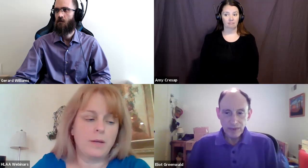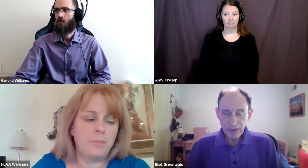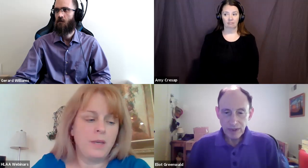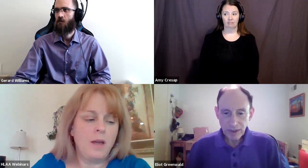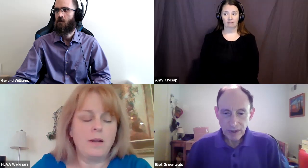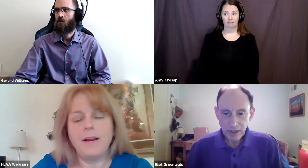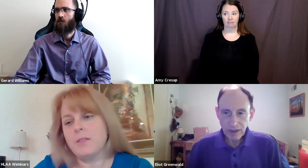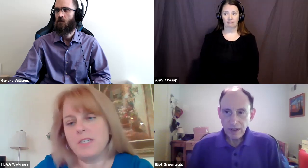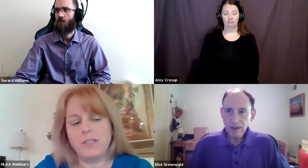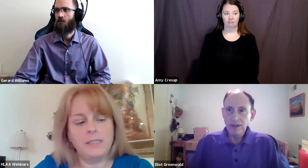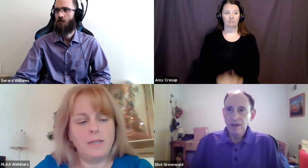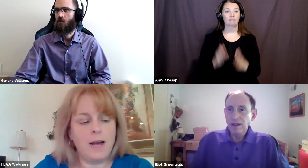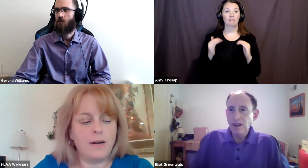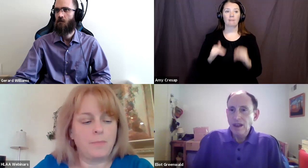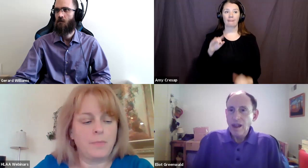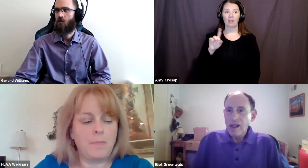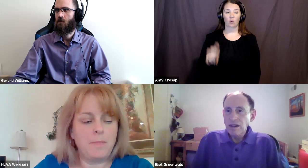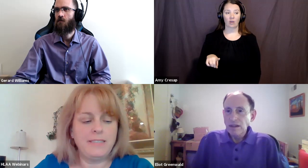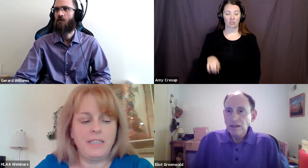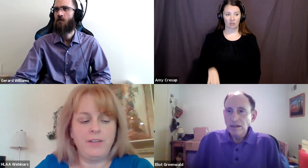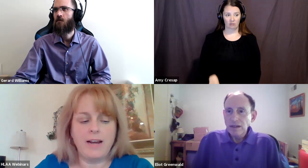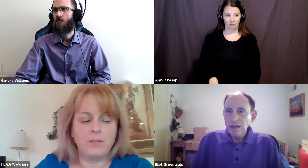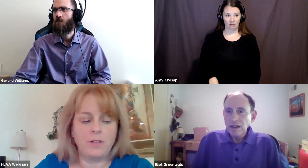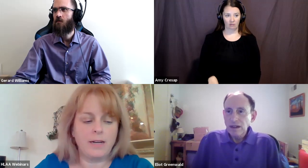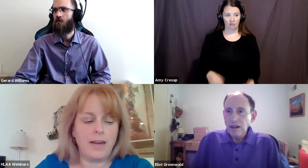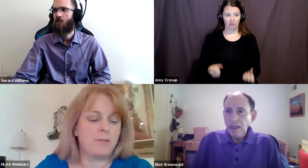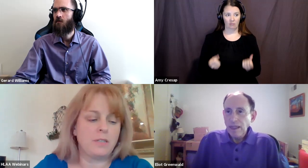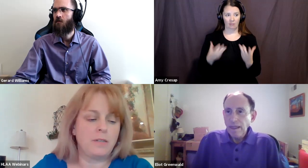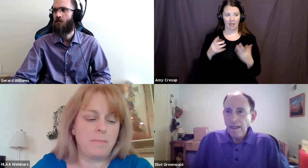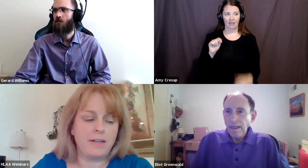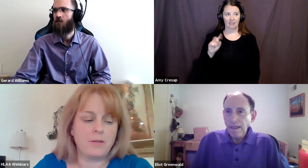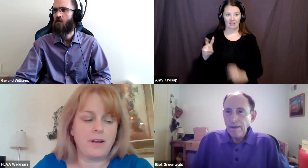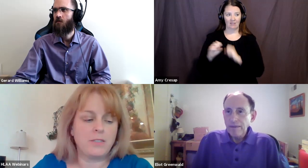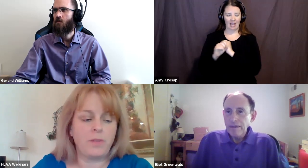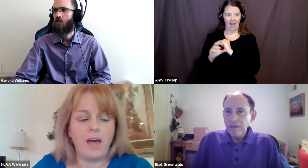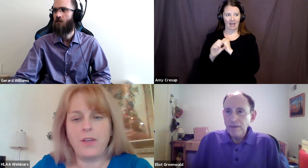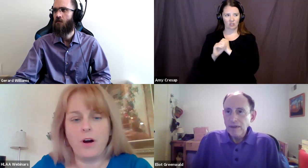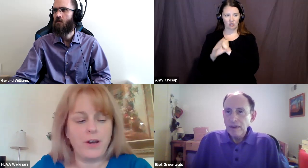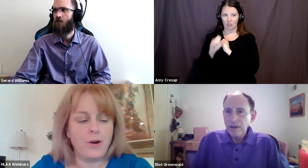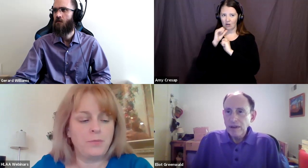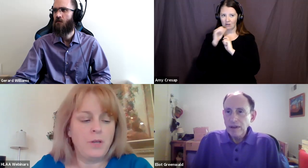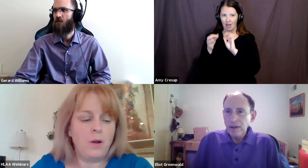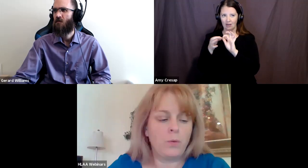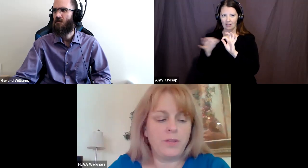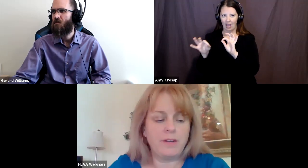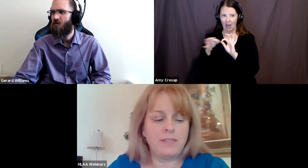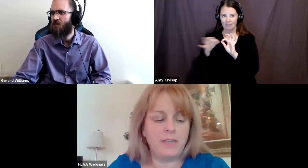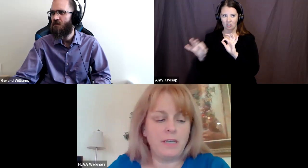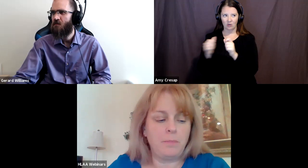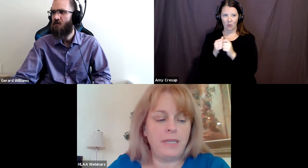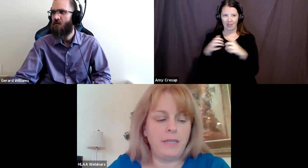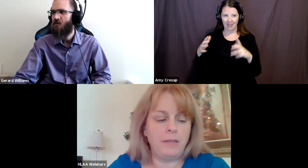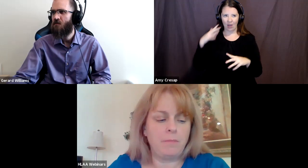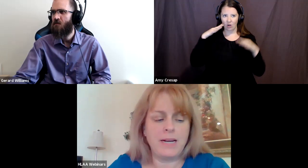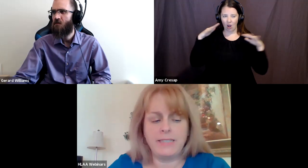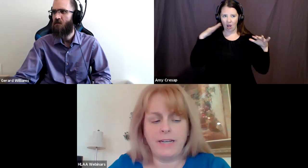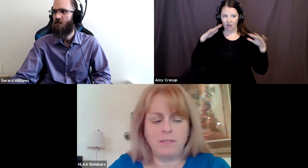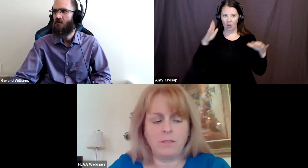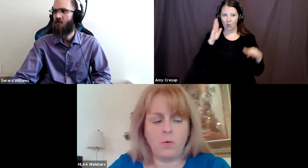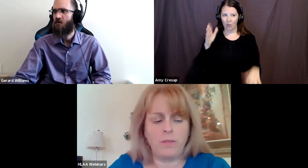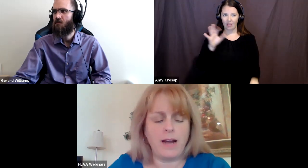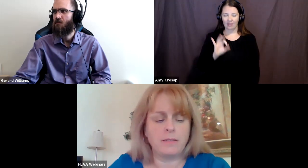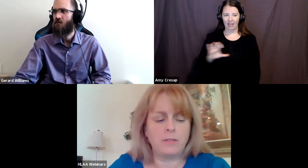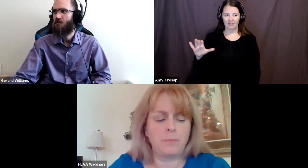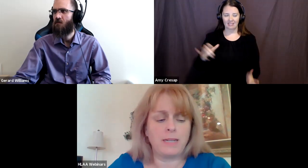Next question, many TV ads are not captioned -- will the FCC be mandating toward that that